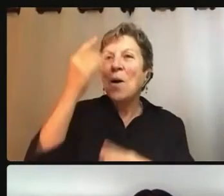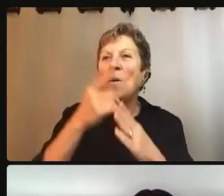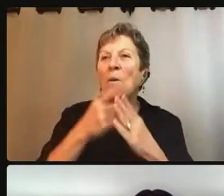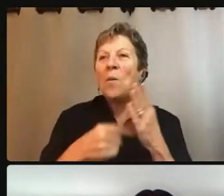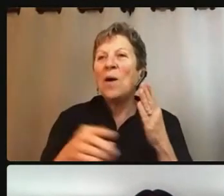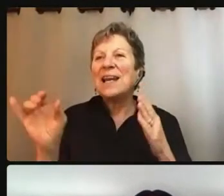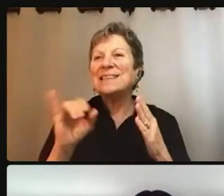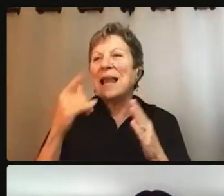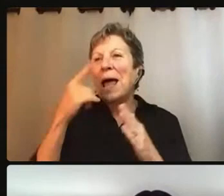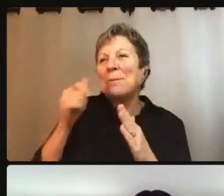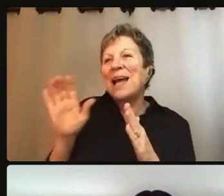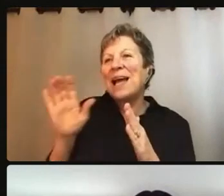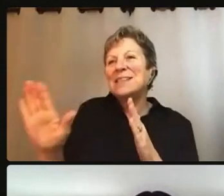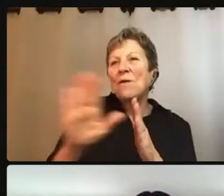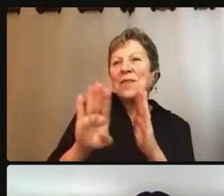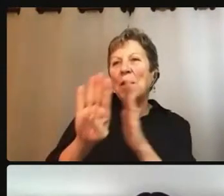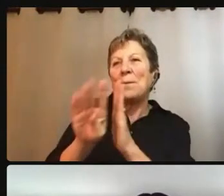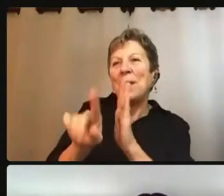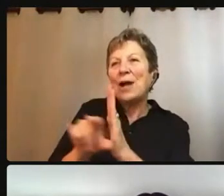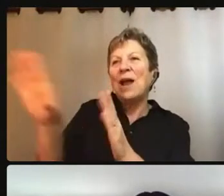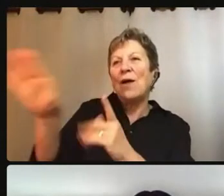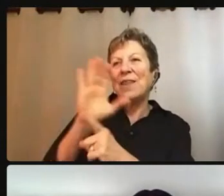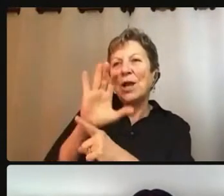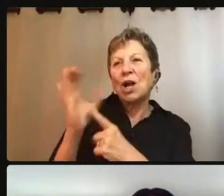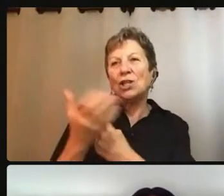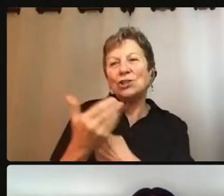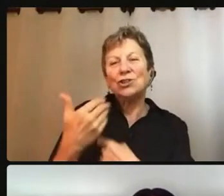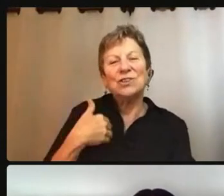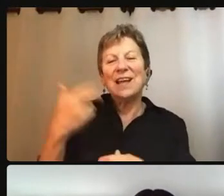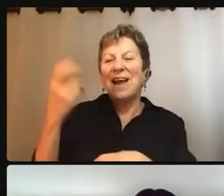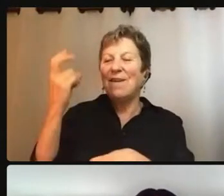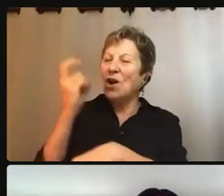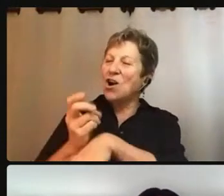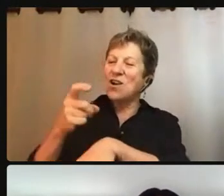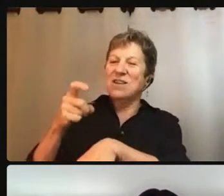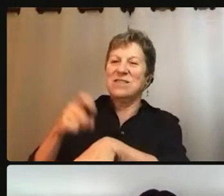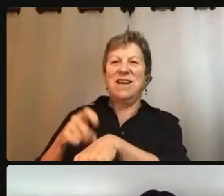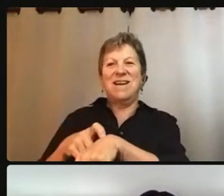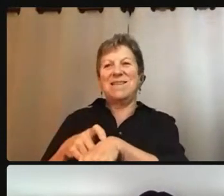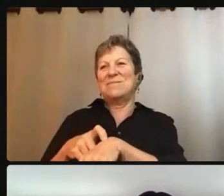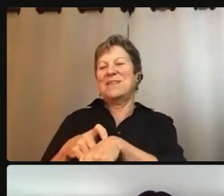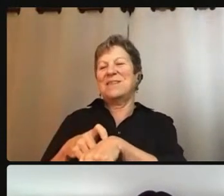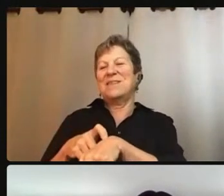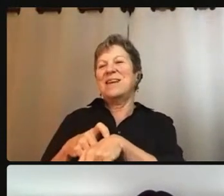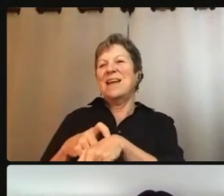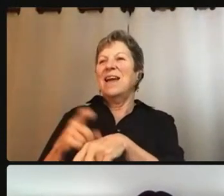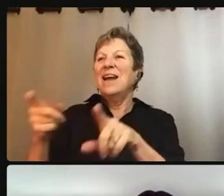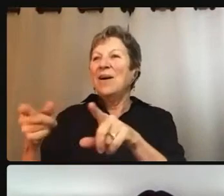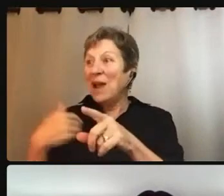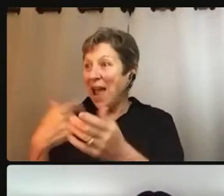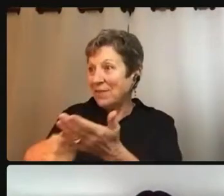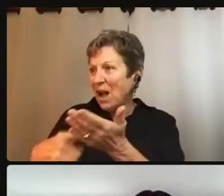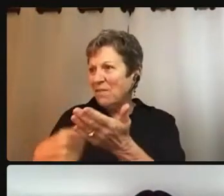HEAVILY INVOLVED IN THEIR EDUCATION. I KNOW WHAT IT'S LIKE WHEN YOU